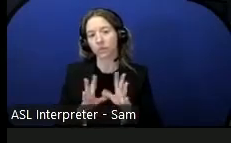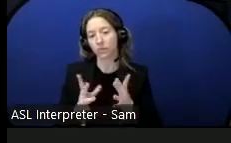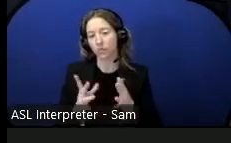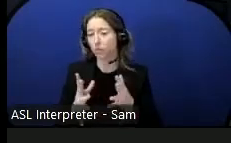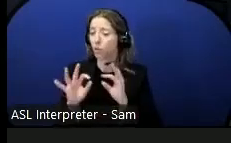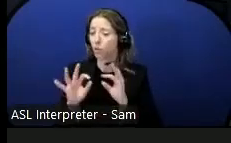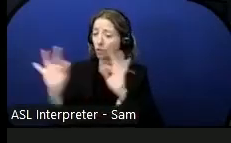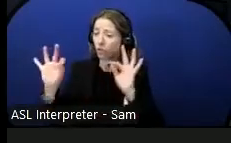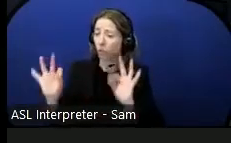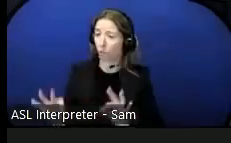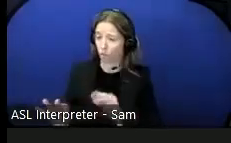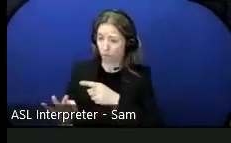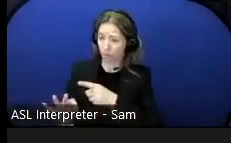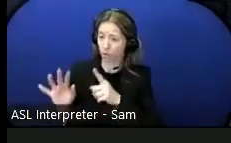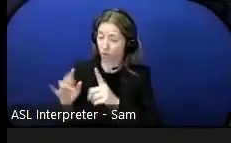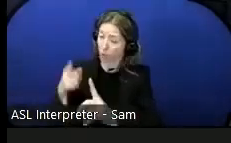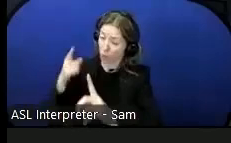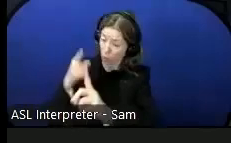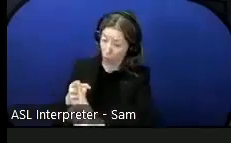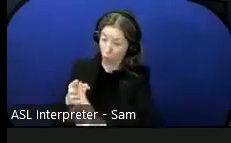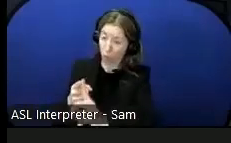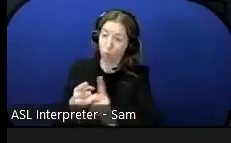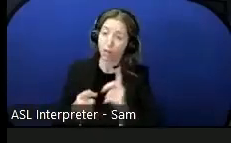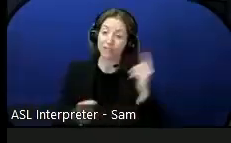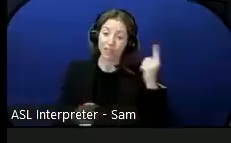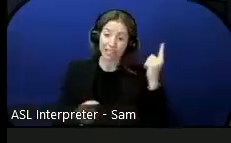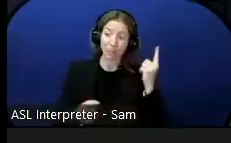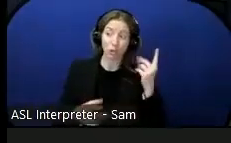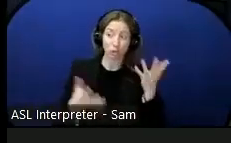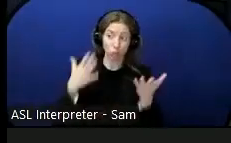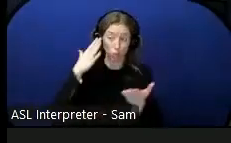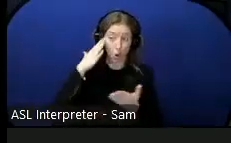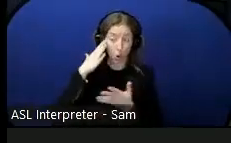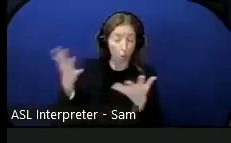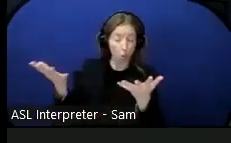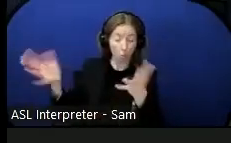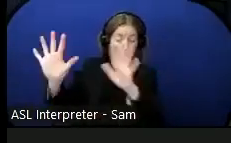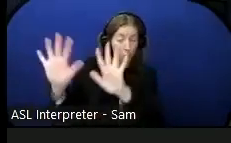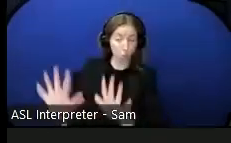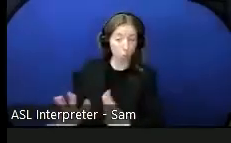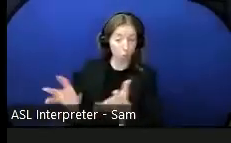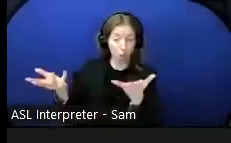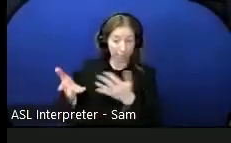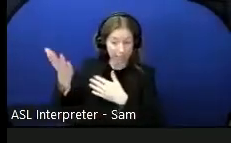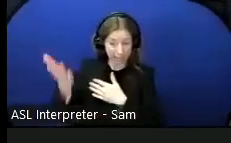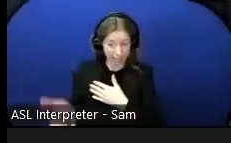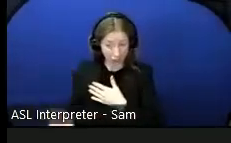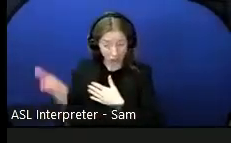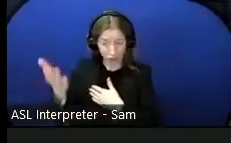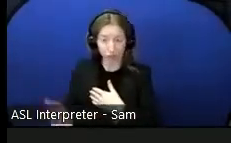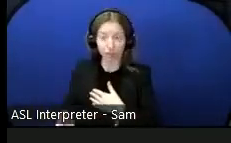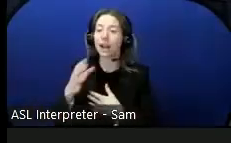We also need them to be able to interact with it, and this can get a little crazy, but there are a lot of things you can do to immediately improve